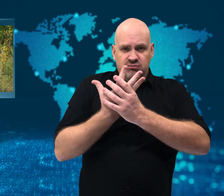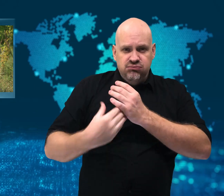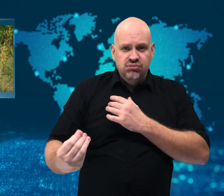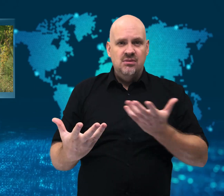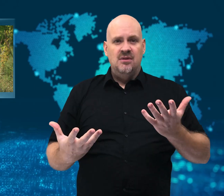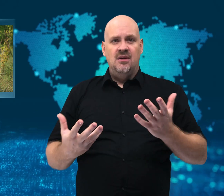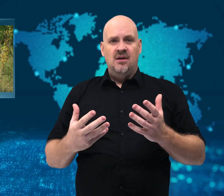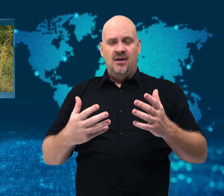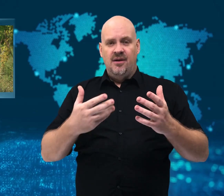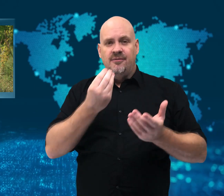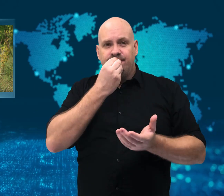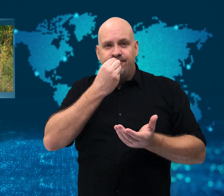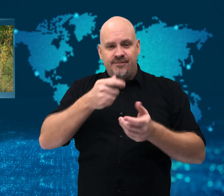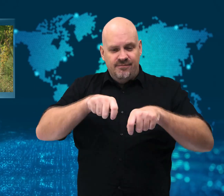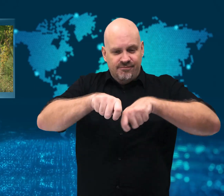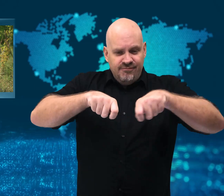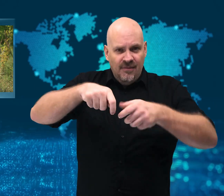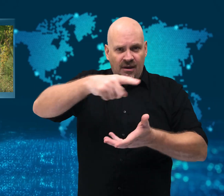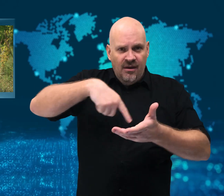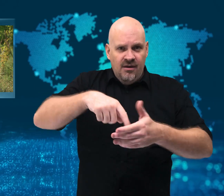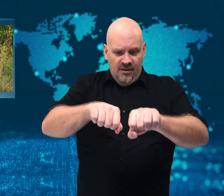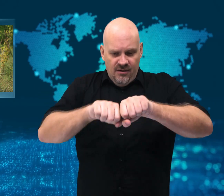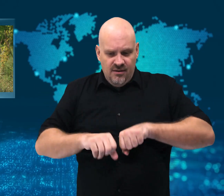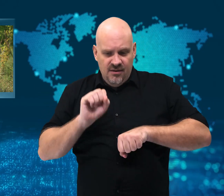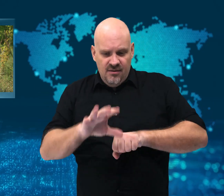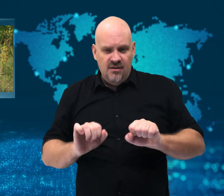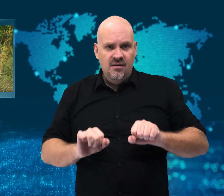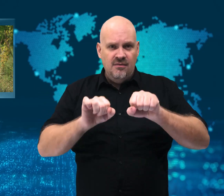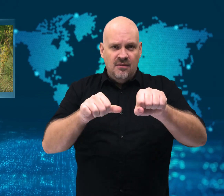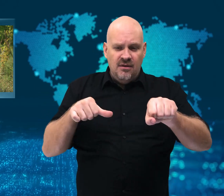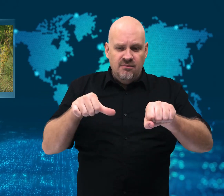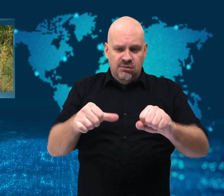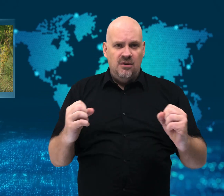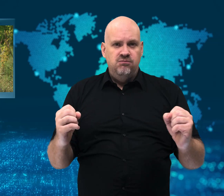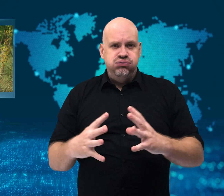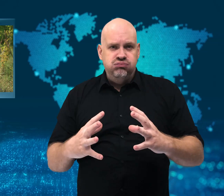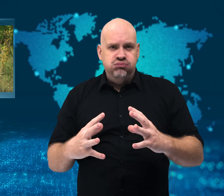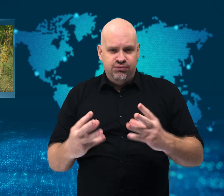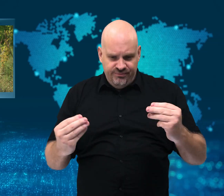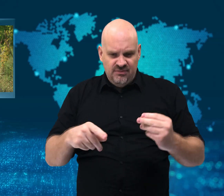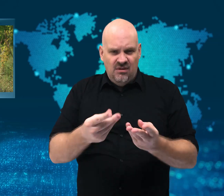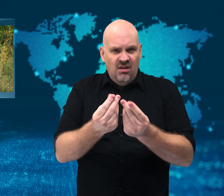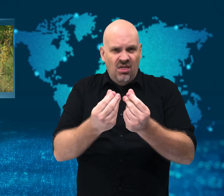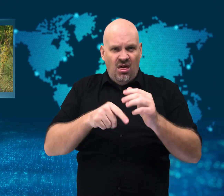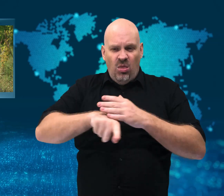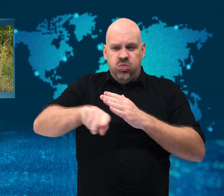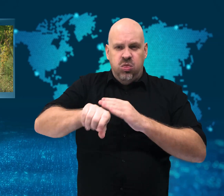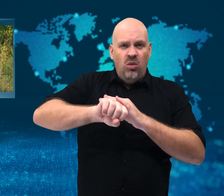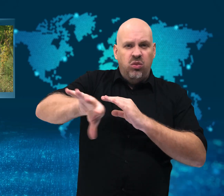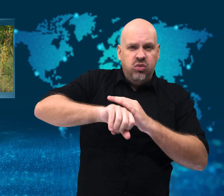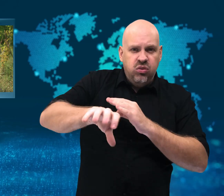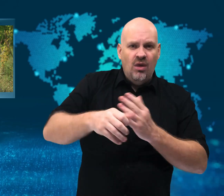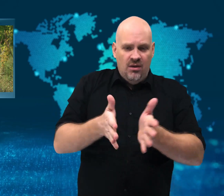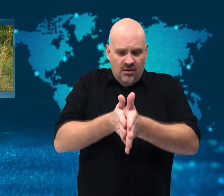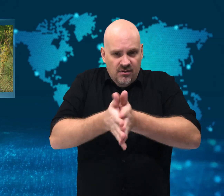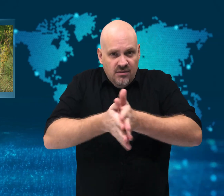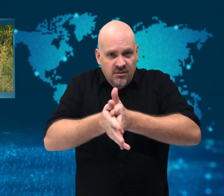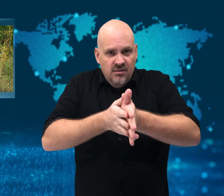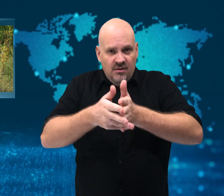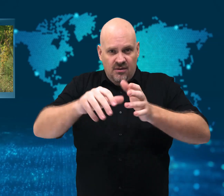dishwashing, and handwashing into fertilizer.